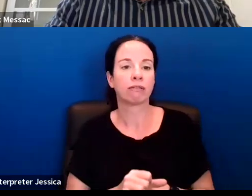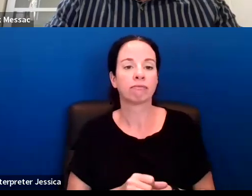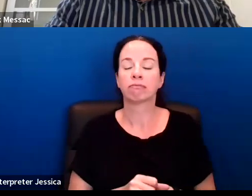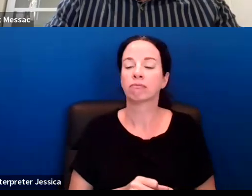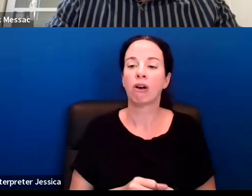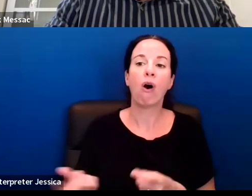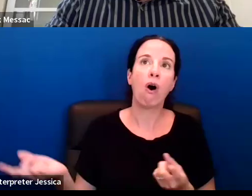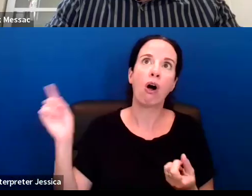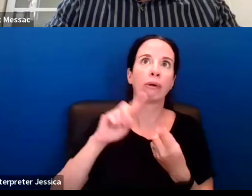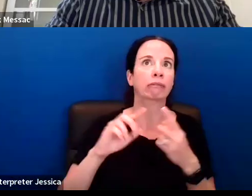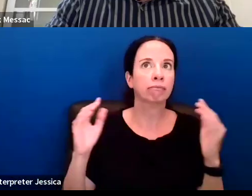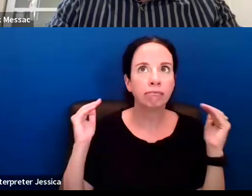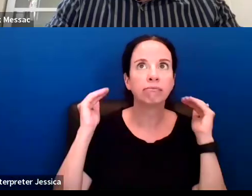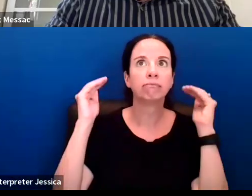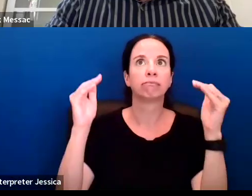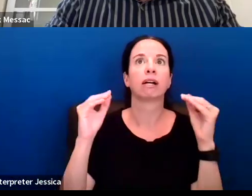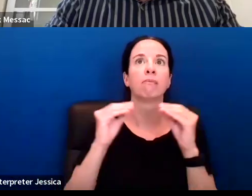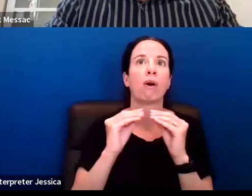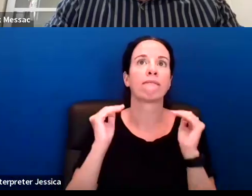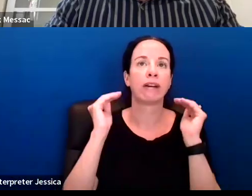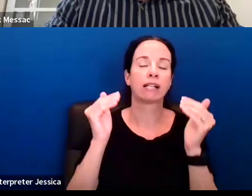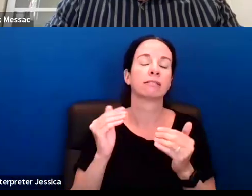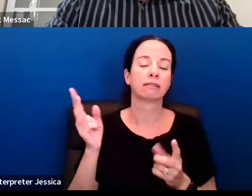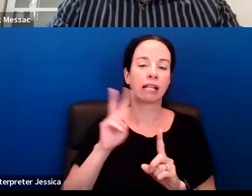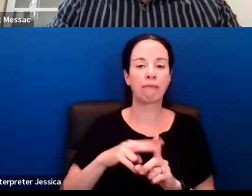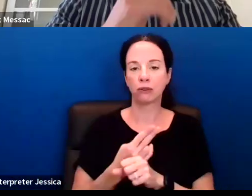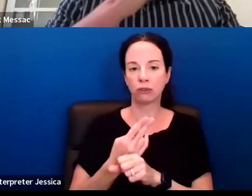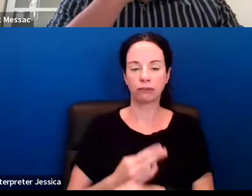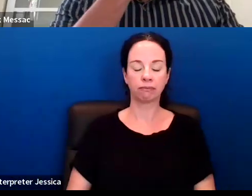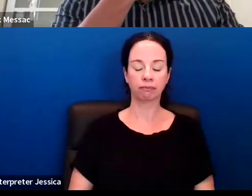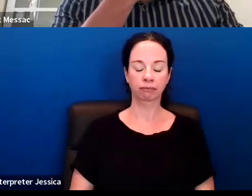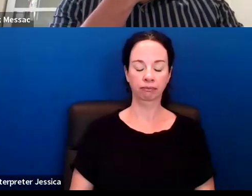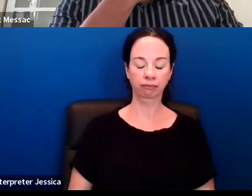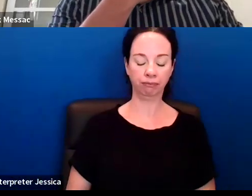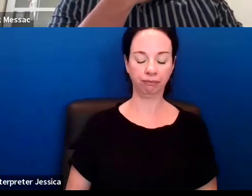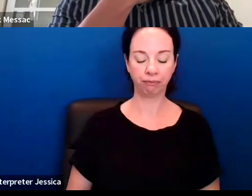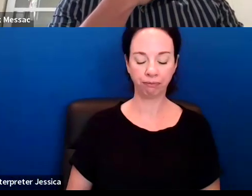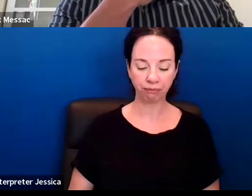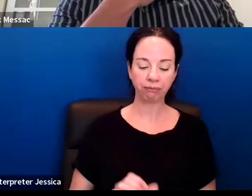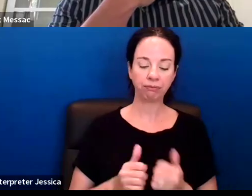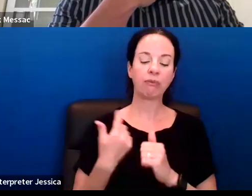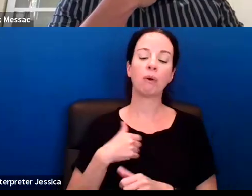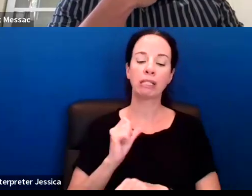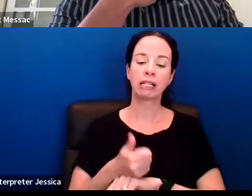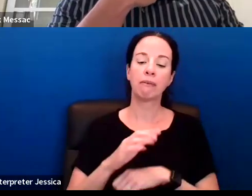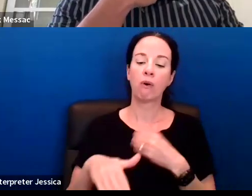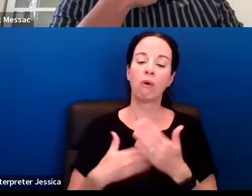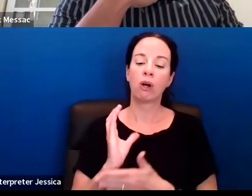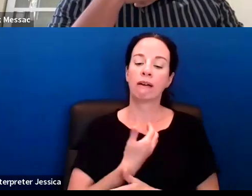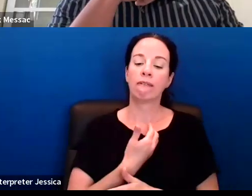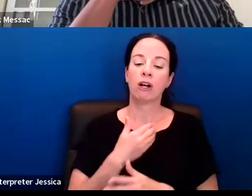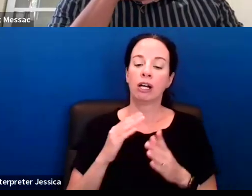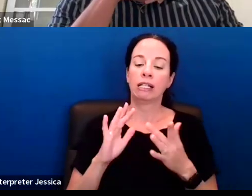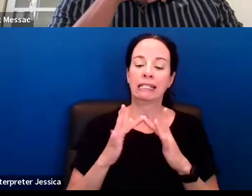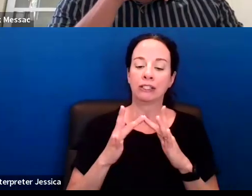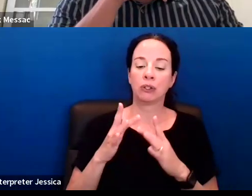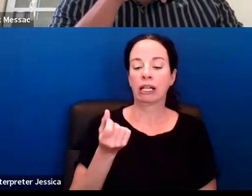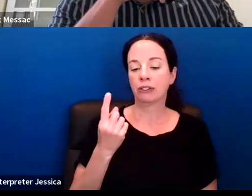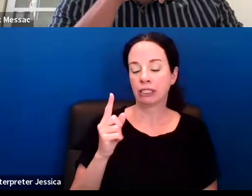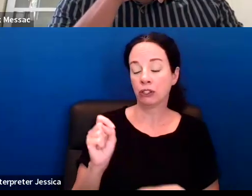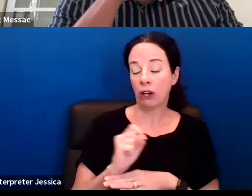more advanced applications. And the way that we set up all of our digital literacy training is